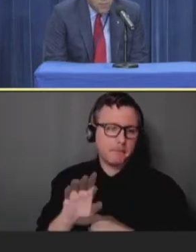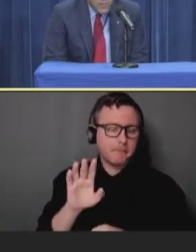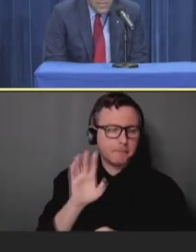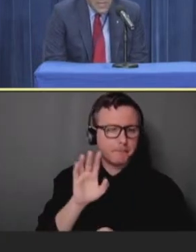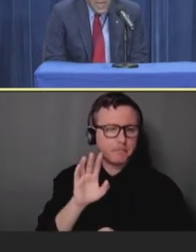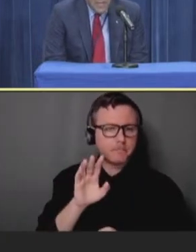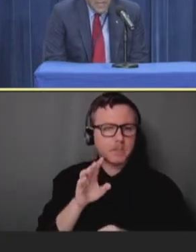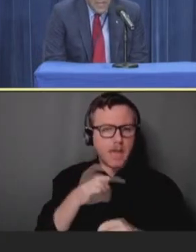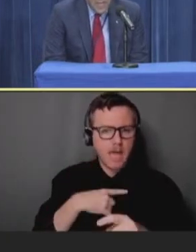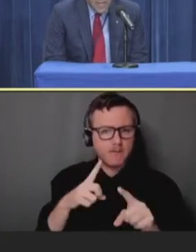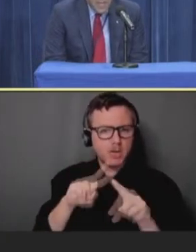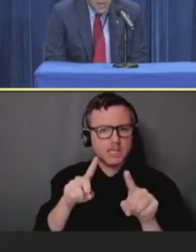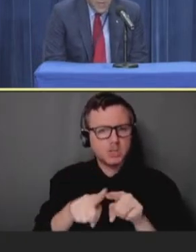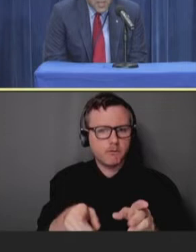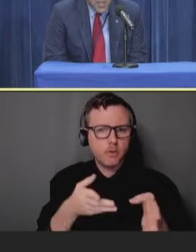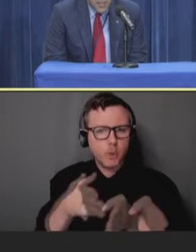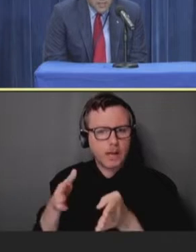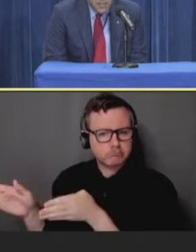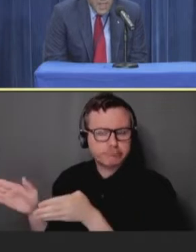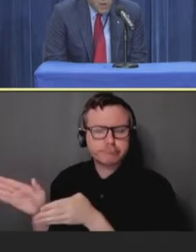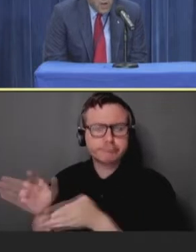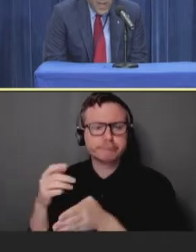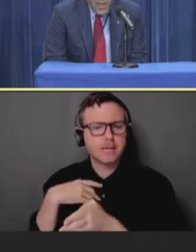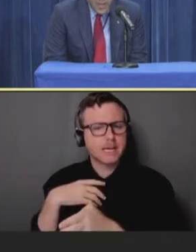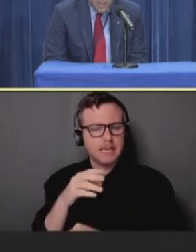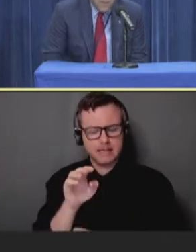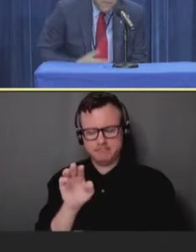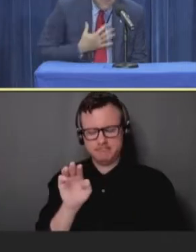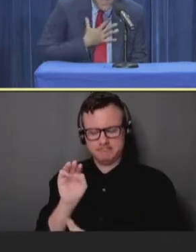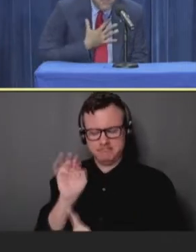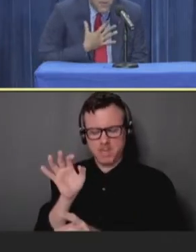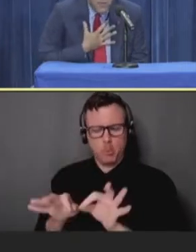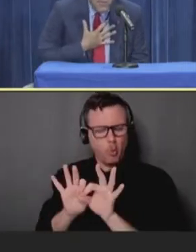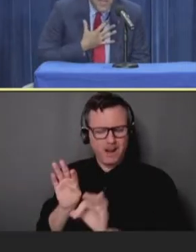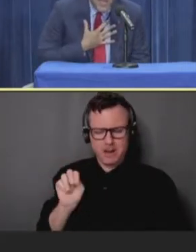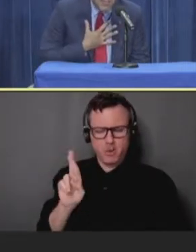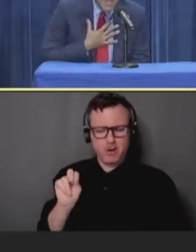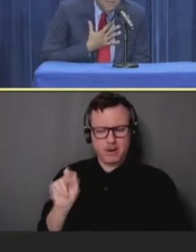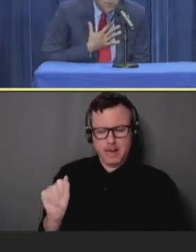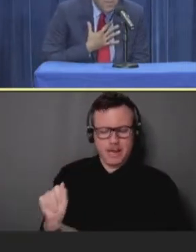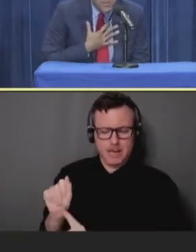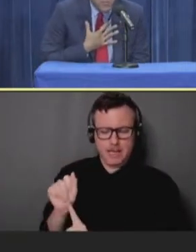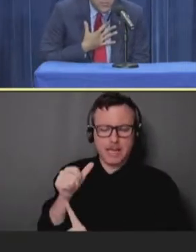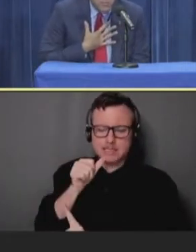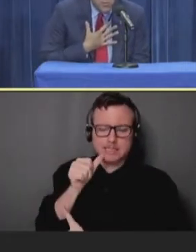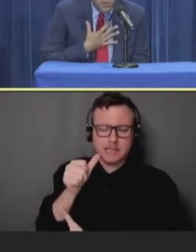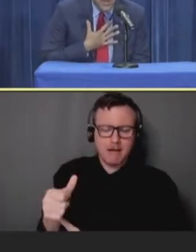platforms. I think the key is not really the mRNA. From my point of view, it's not the platform that's the most important.